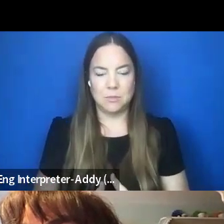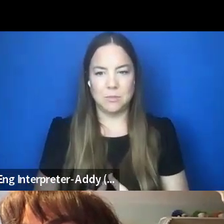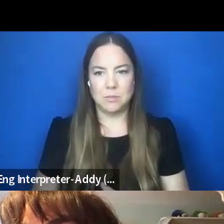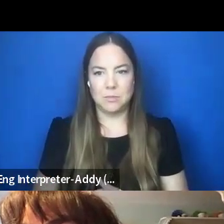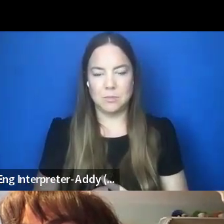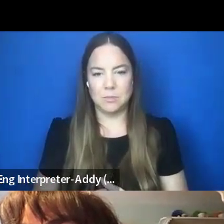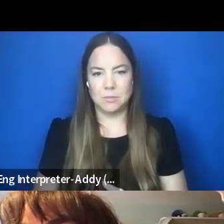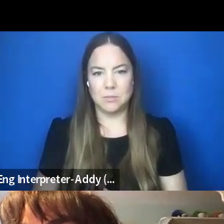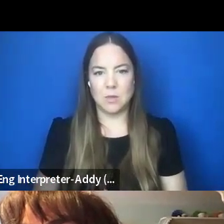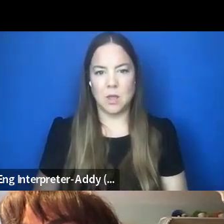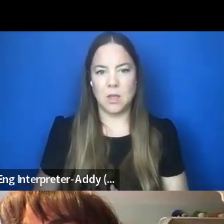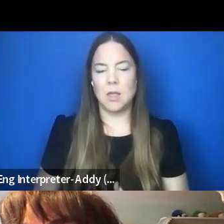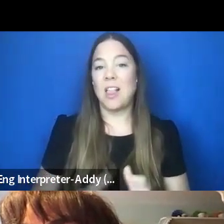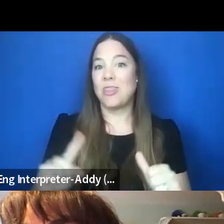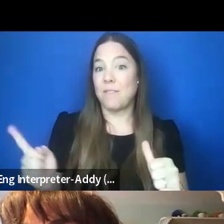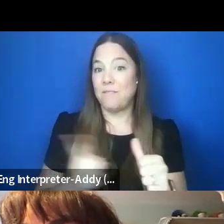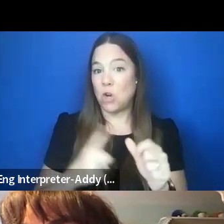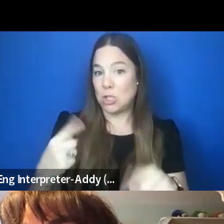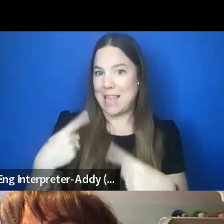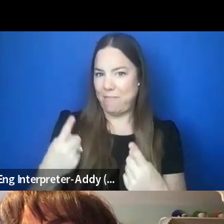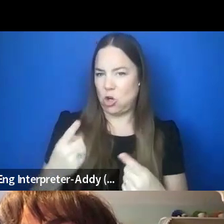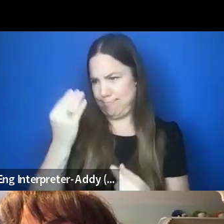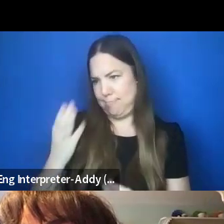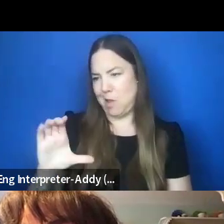Brooke Wilson: It was the 1st ever, Catherine, so